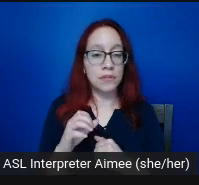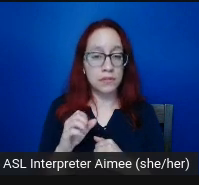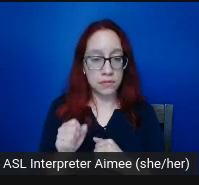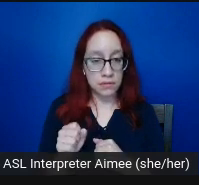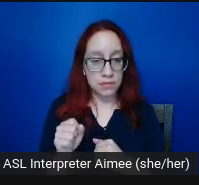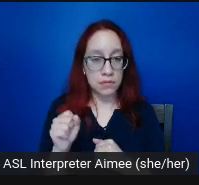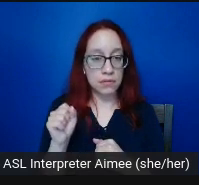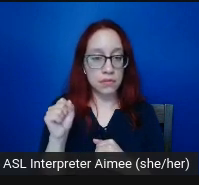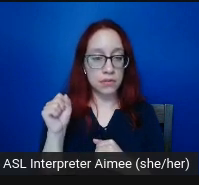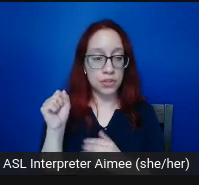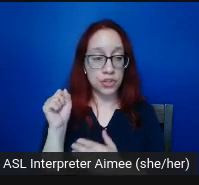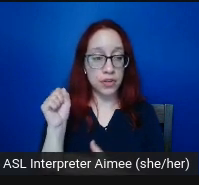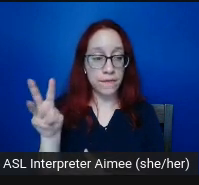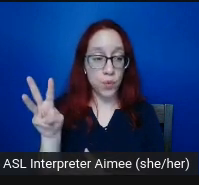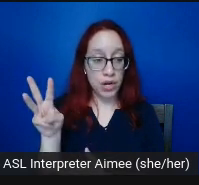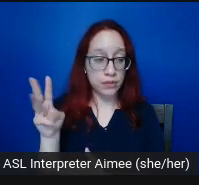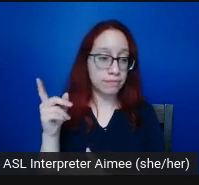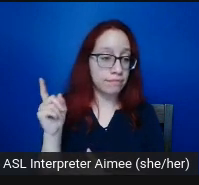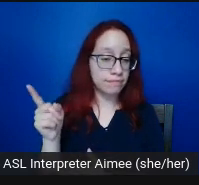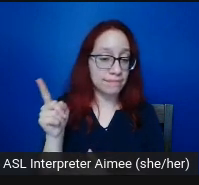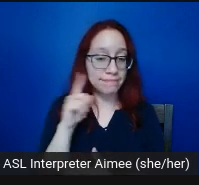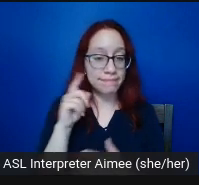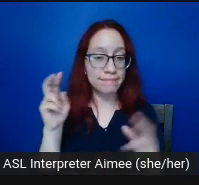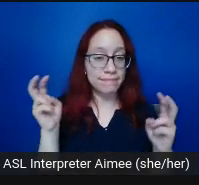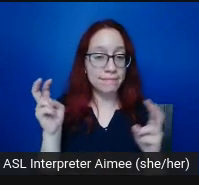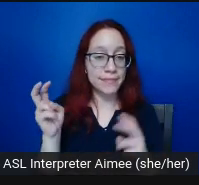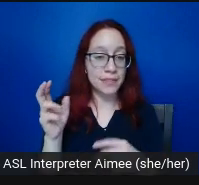There is a category, so combo boxes are working correctly.